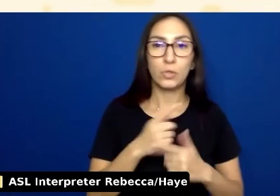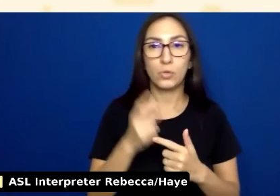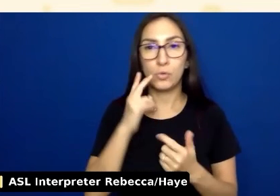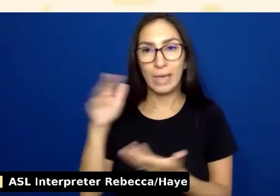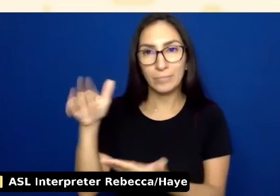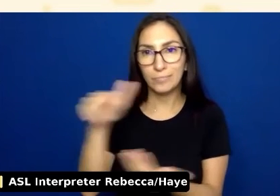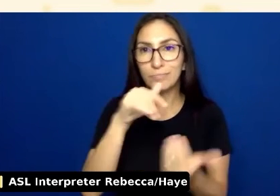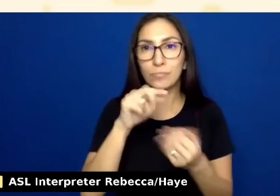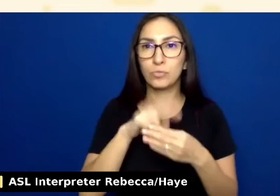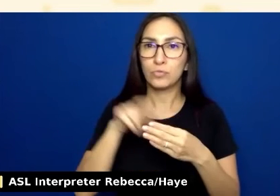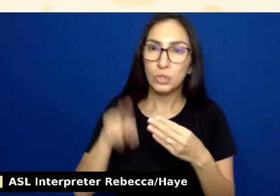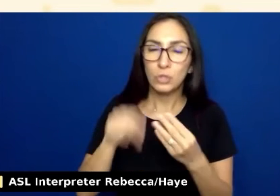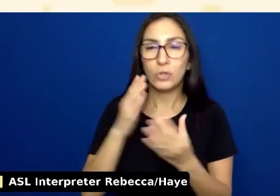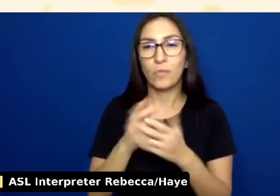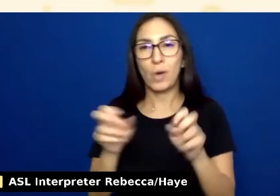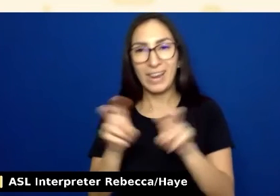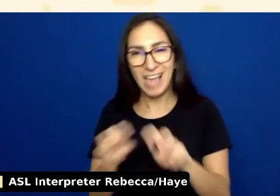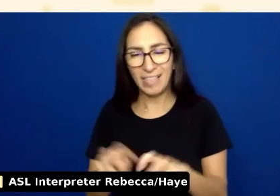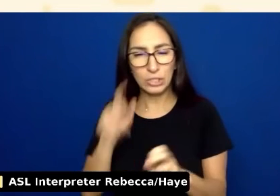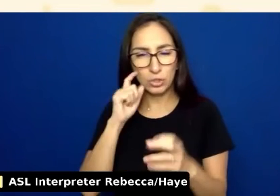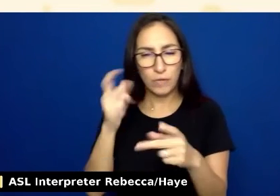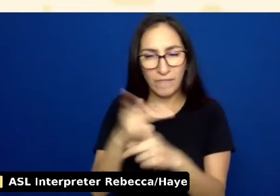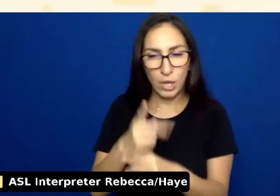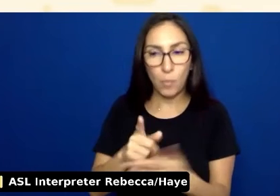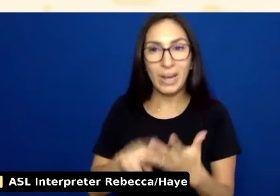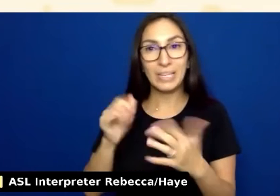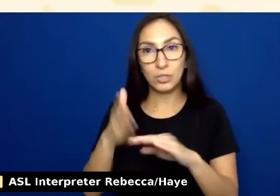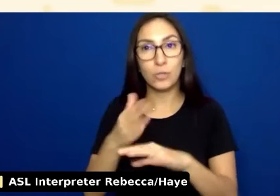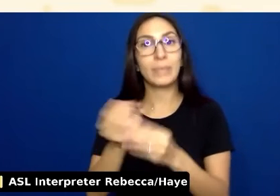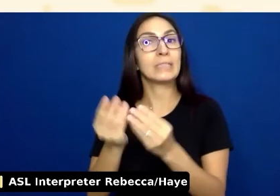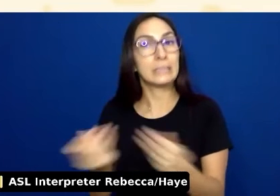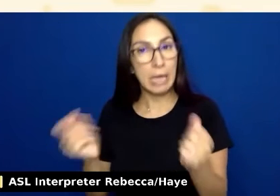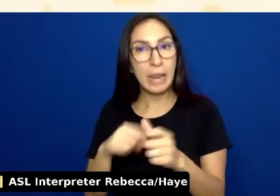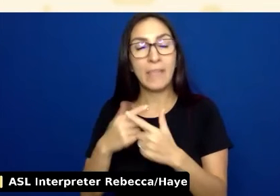of what needs to be done and the code level to implement keyboard access.